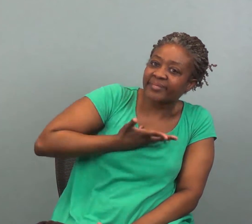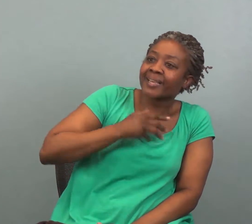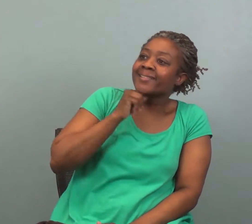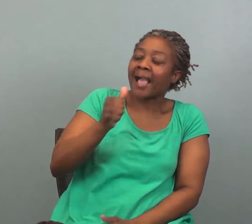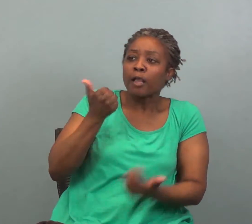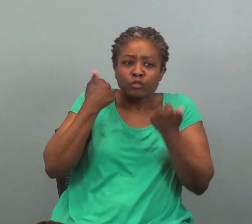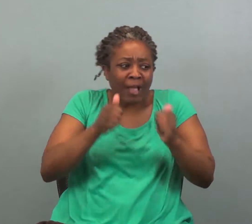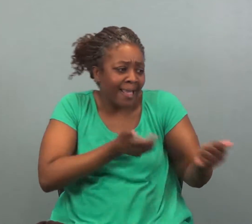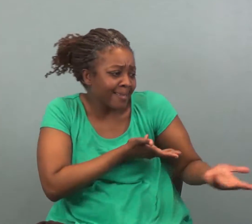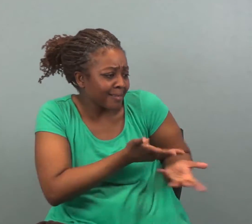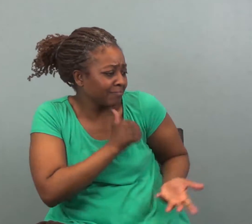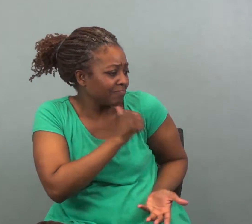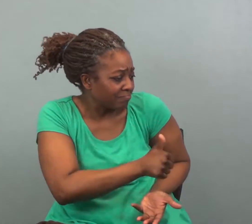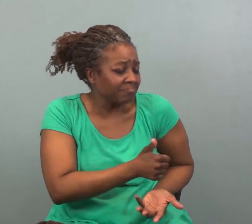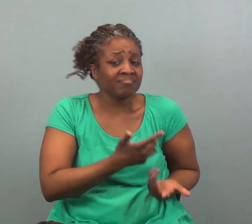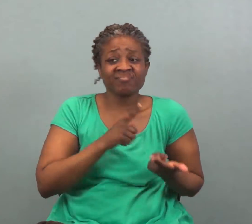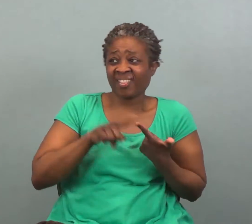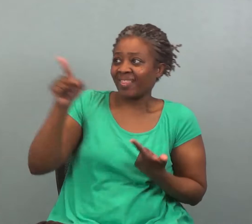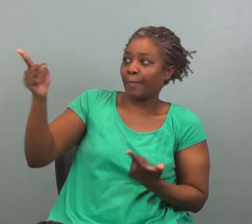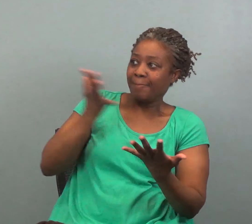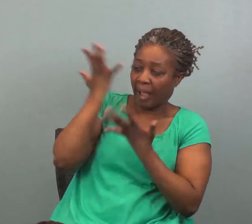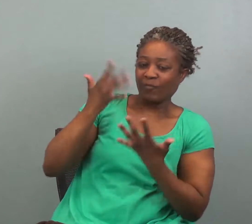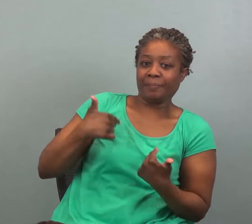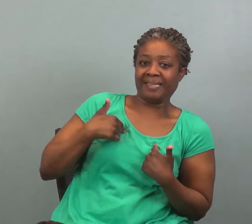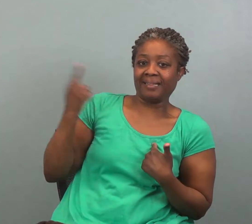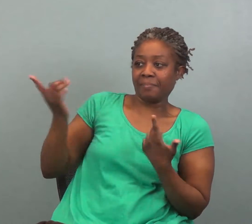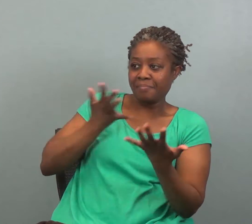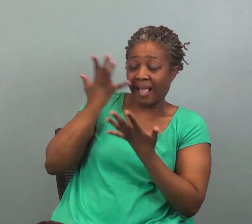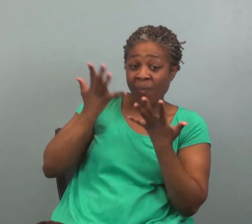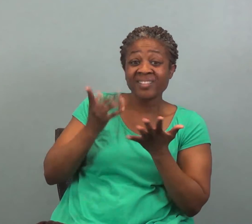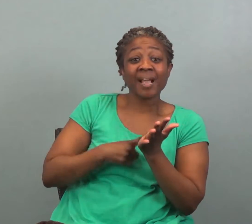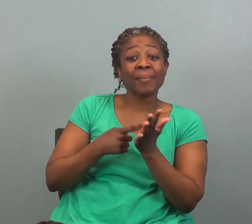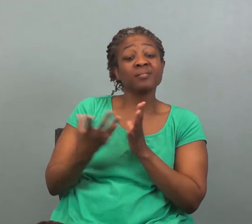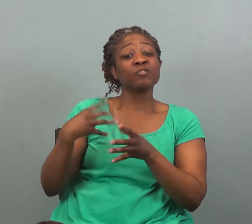have no desire to try to communicate with their Deaf child. Deaf people understand this to mean their parents are embarrassed by them.